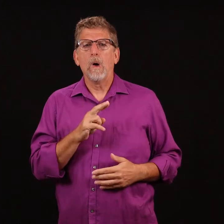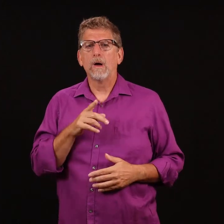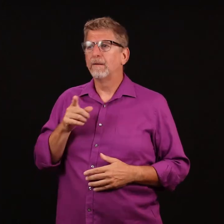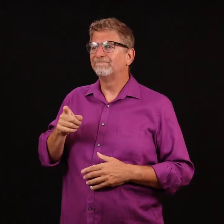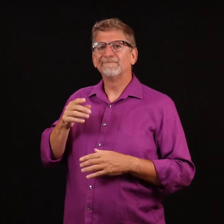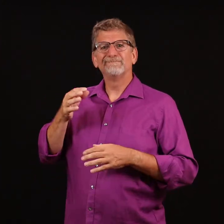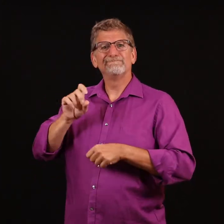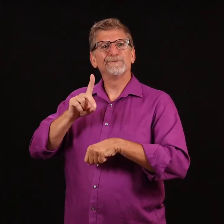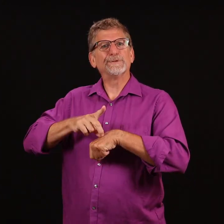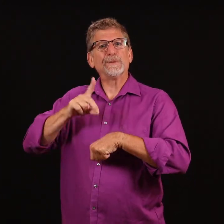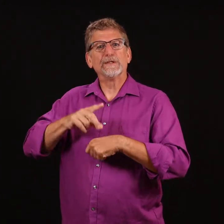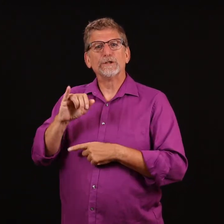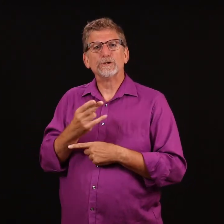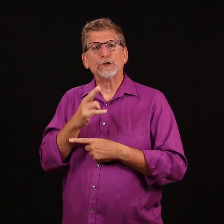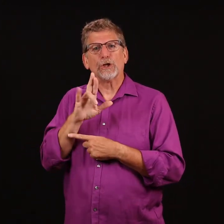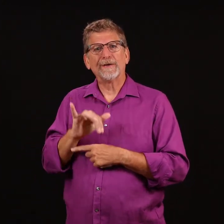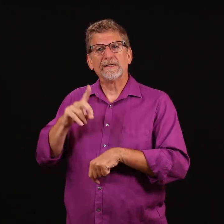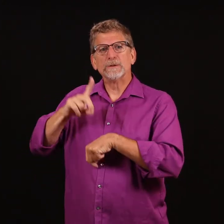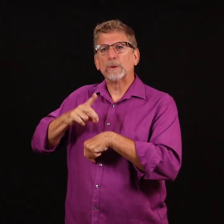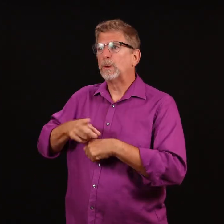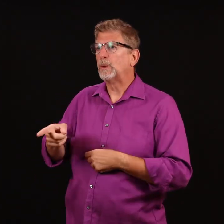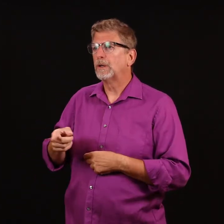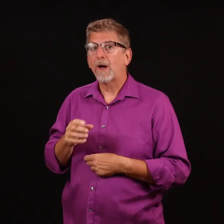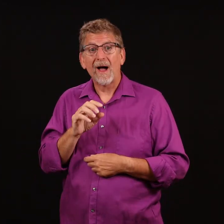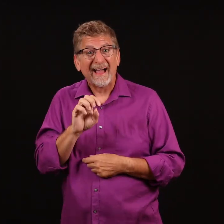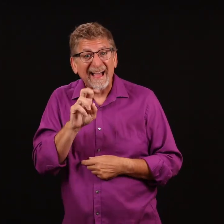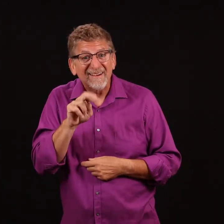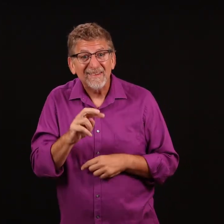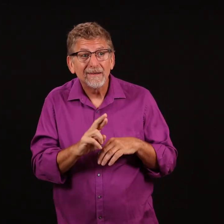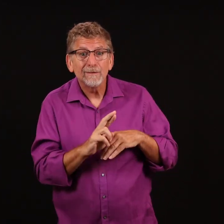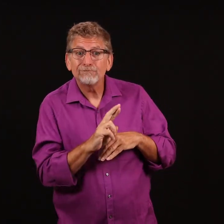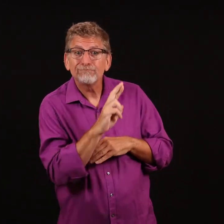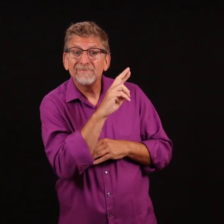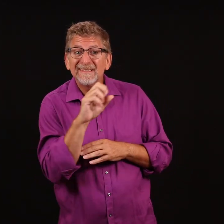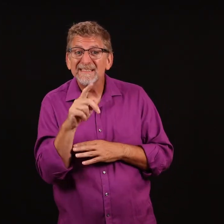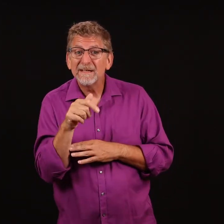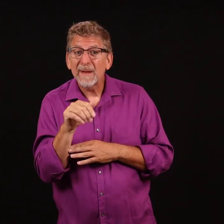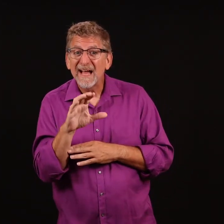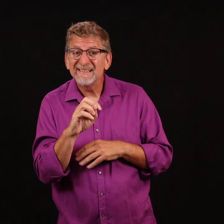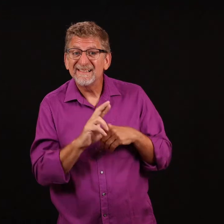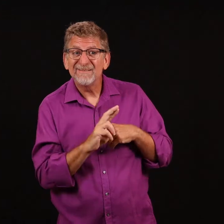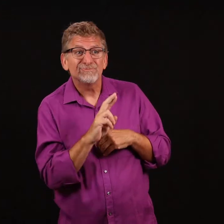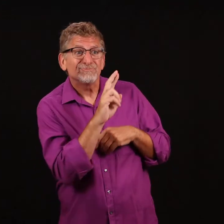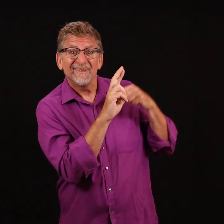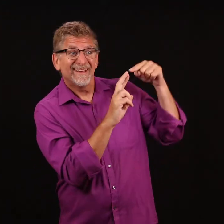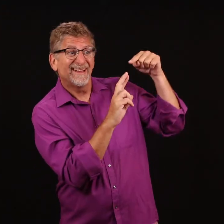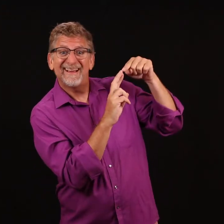they could have jury duty, even being an astronaut in space,